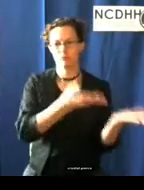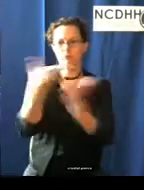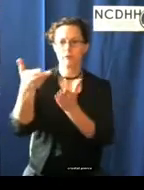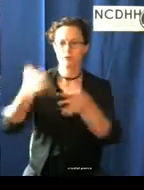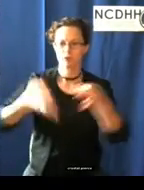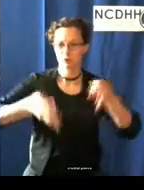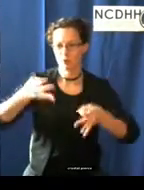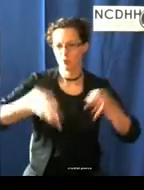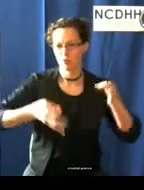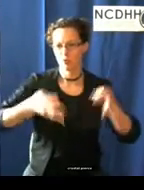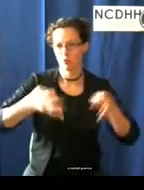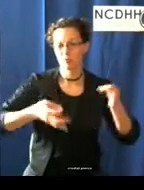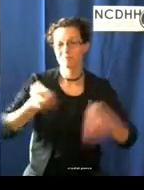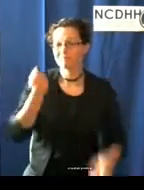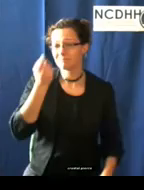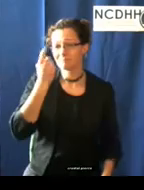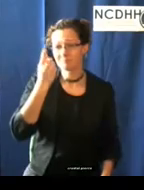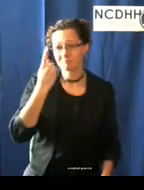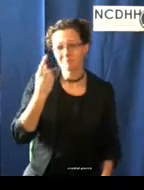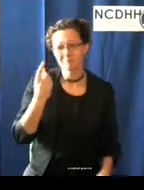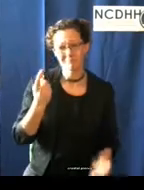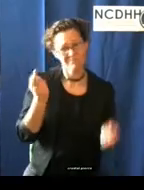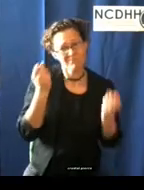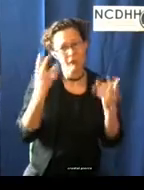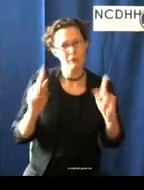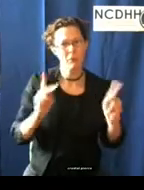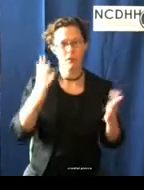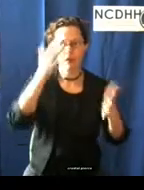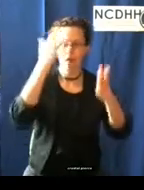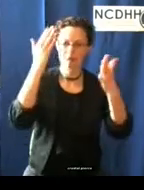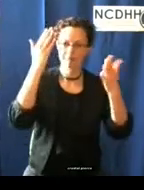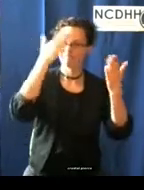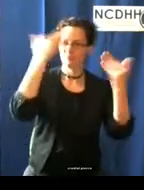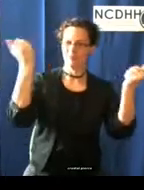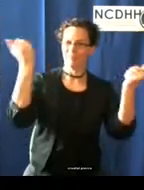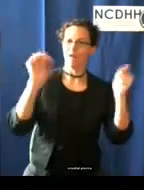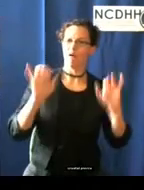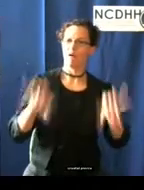JUST BECAUSE THEY DO NOT PROVIDE YOU WITH AN INTERPRETER DOES NOT